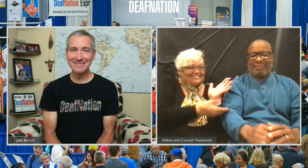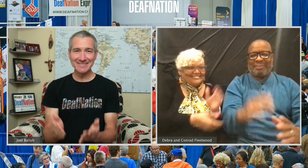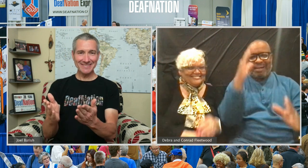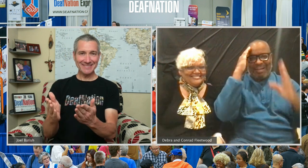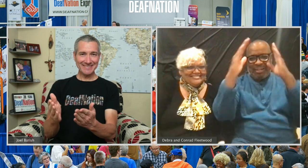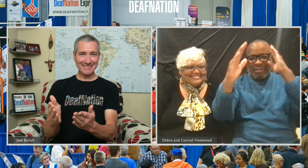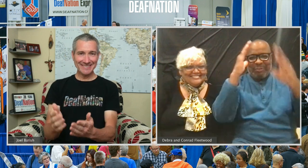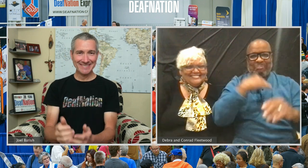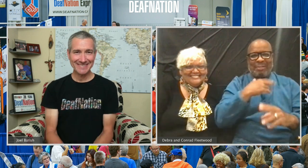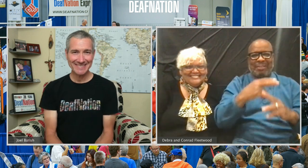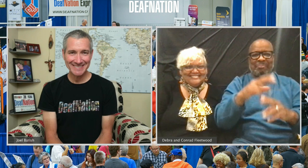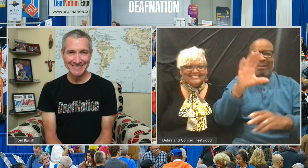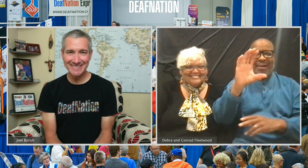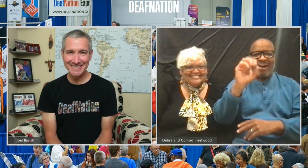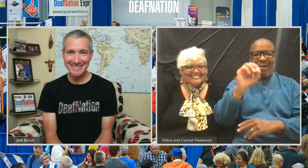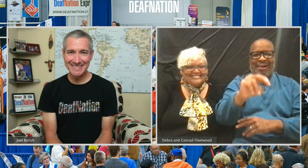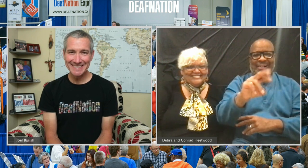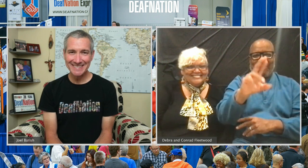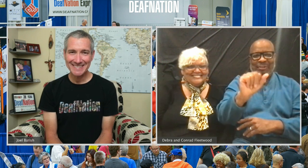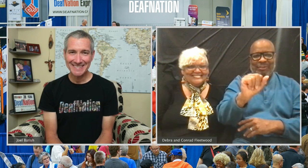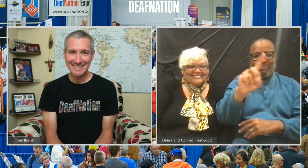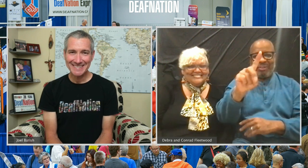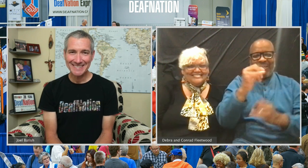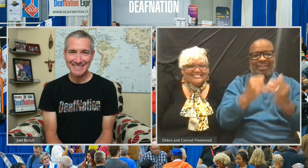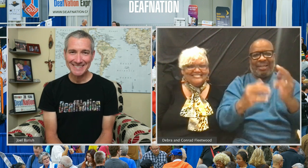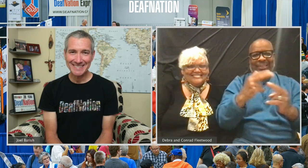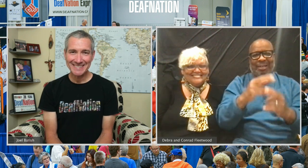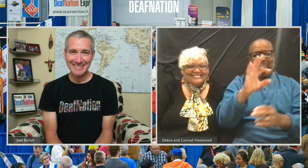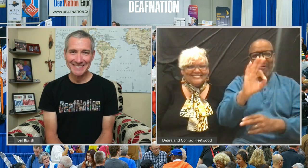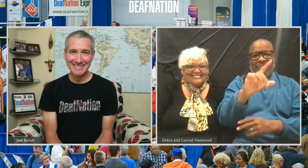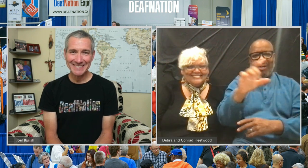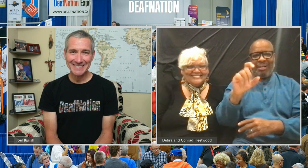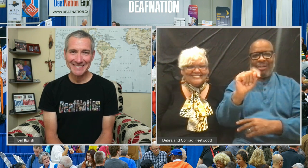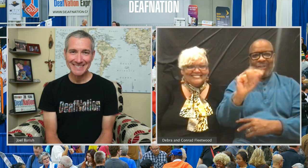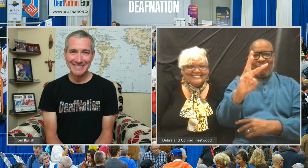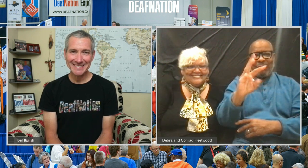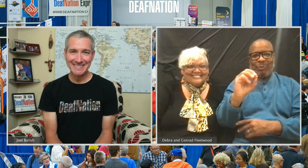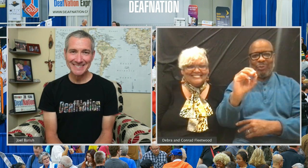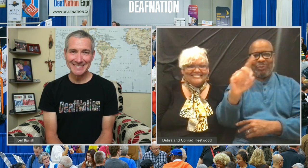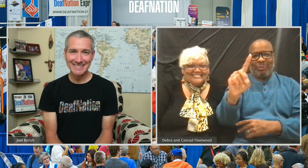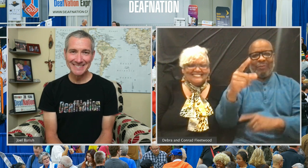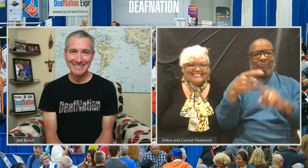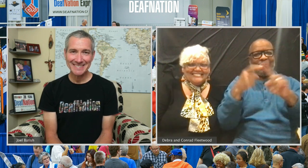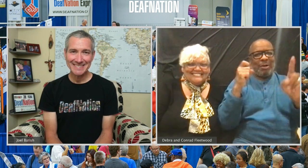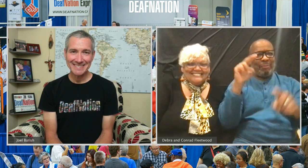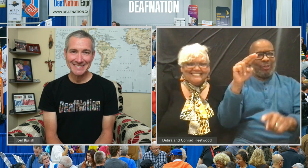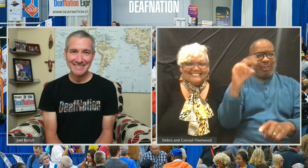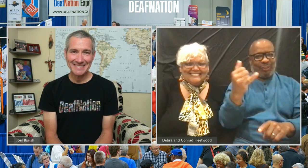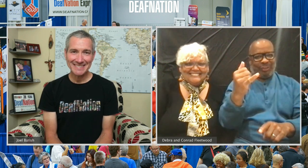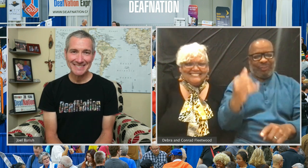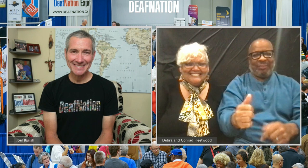Hello, hello, my name is Conrad, last name Fleetwood, from New Jersey.